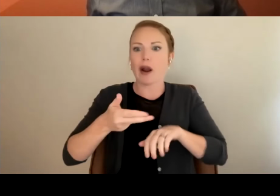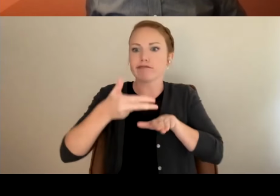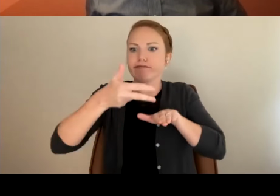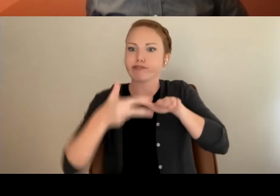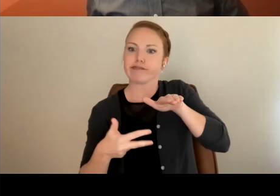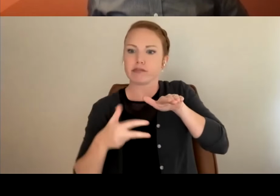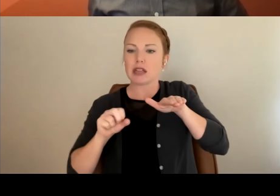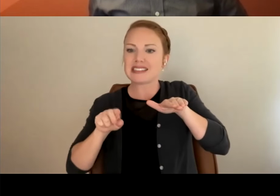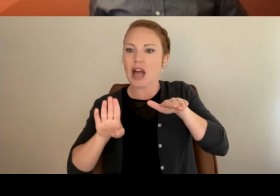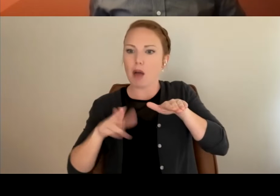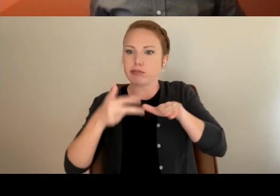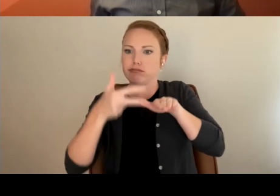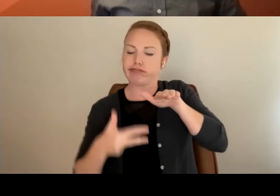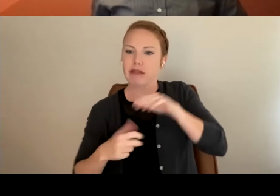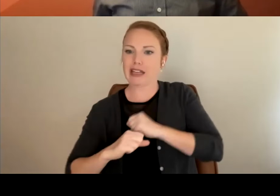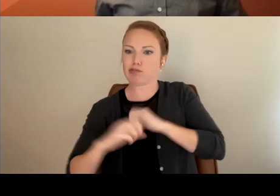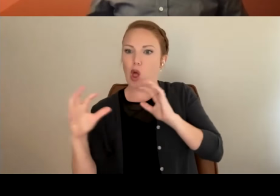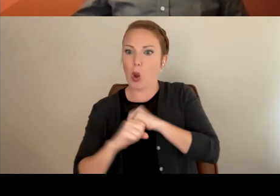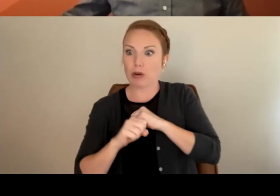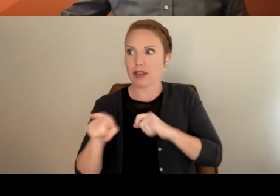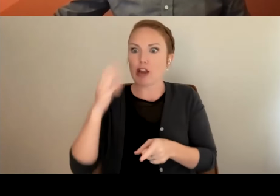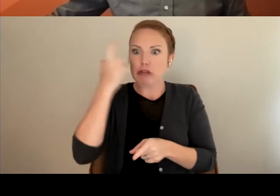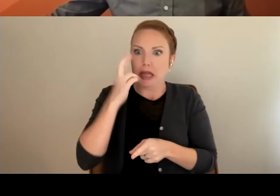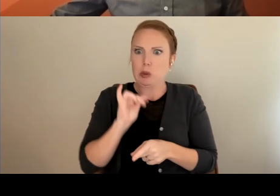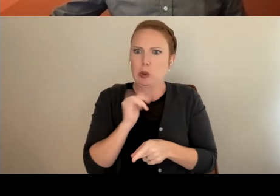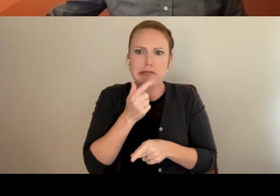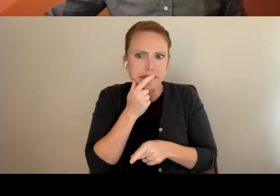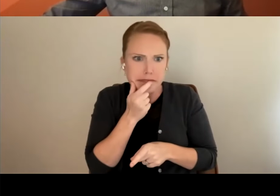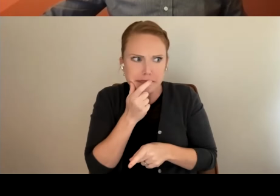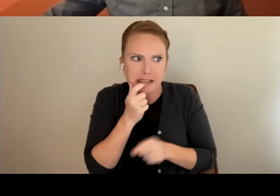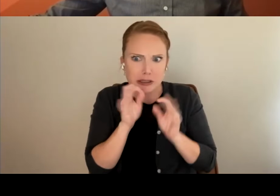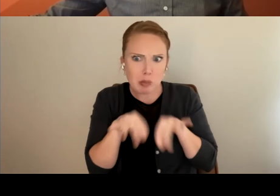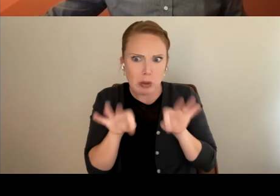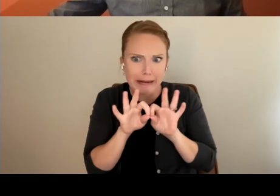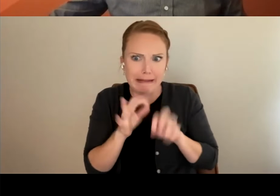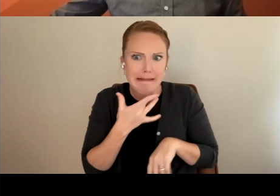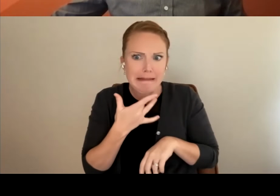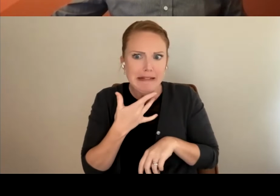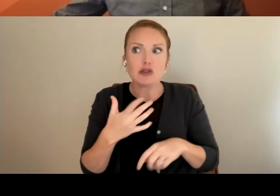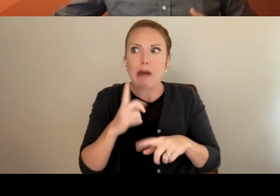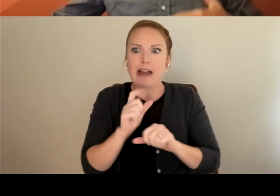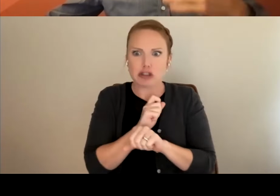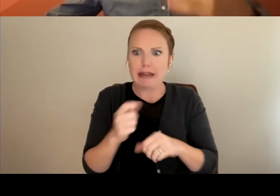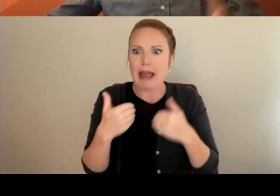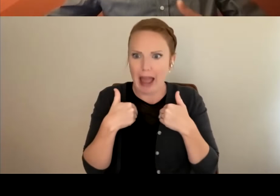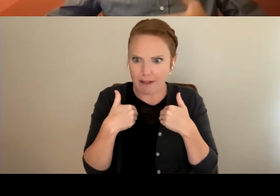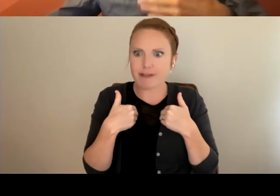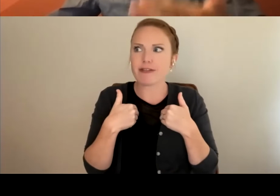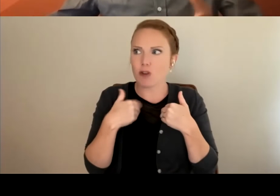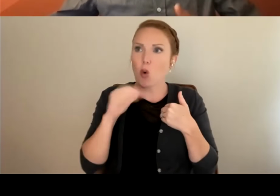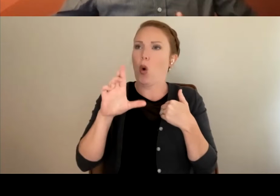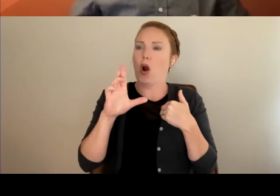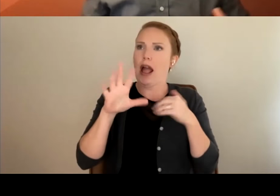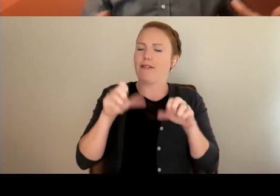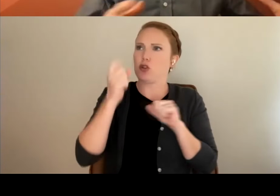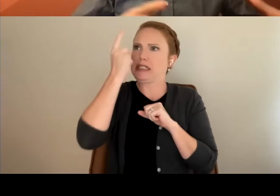important to actually have to actually have to consider the human factor, right? So when